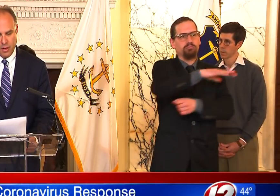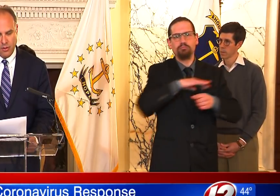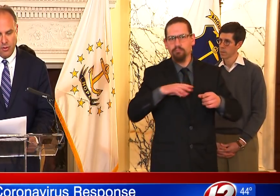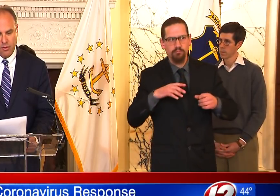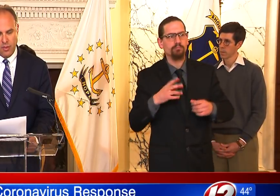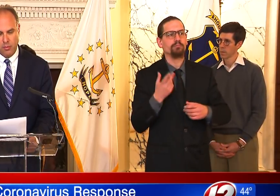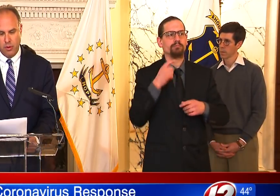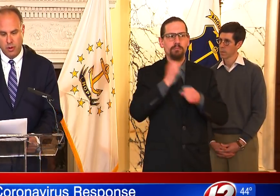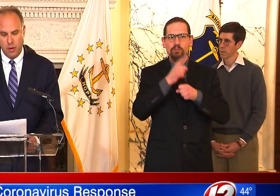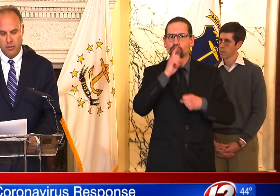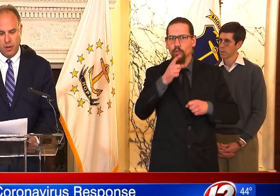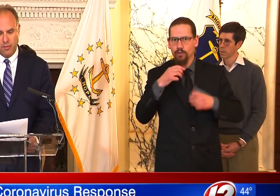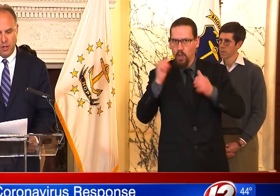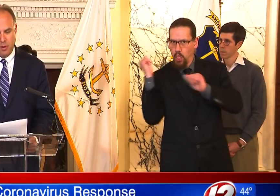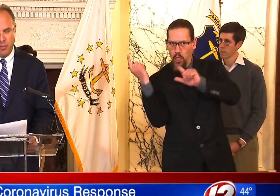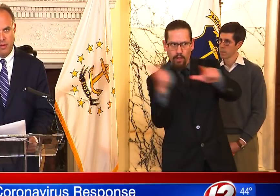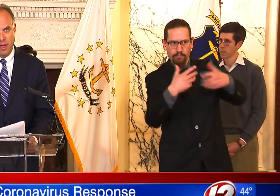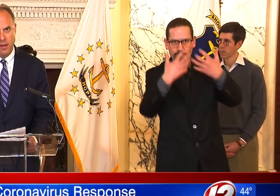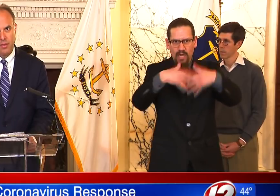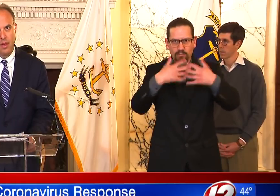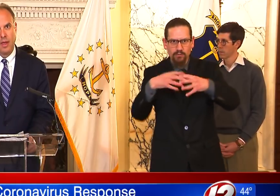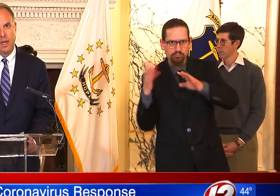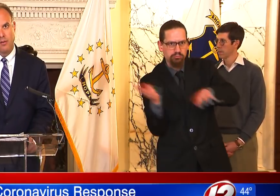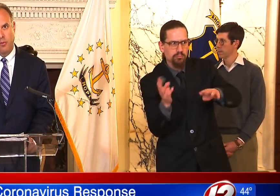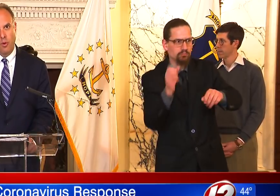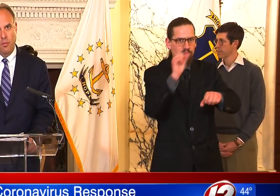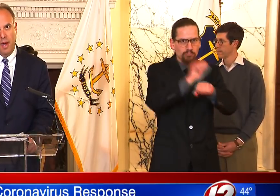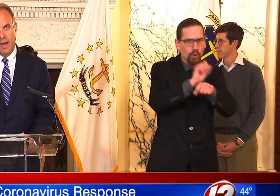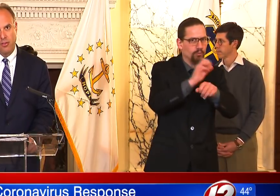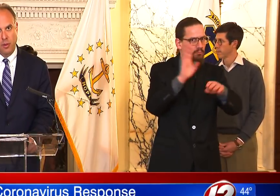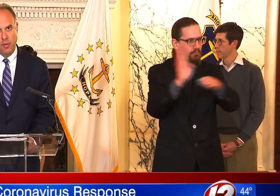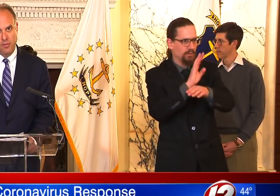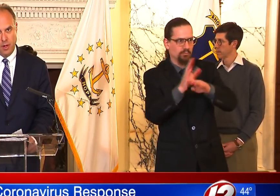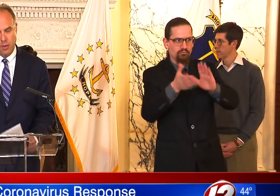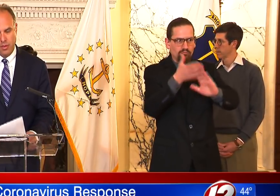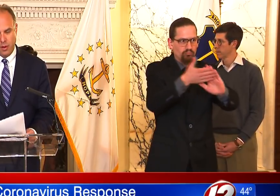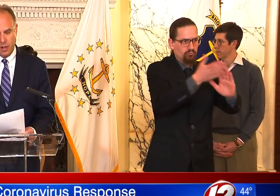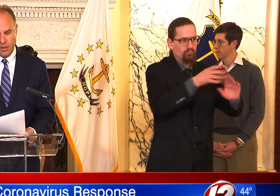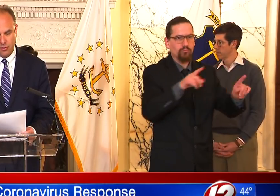LIGHT THEY ARE IN THE PROCESS OF SENDING PLEDGE SO THAT